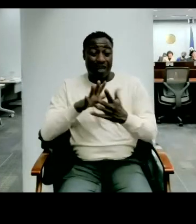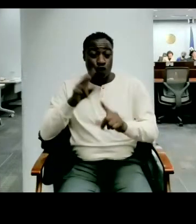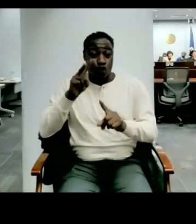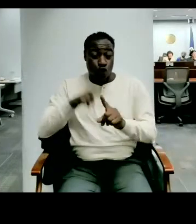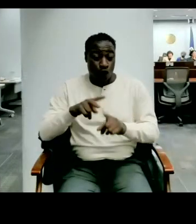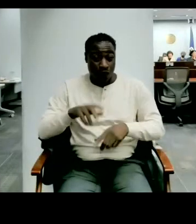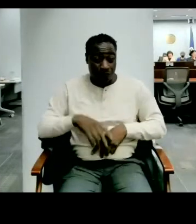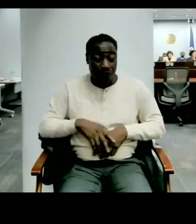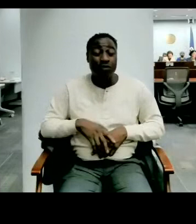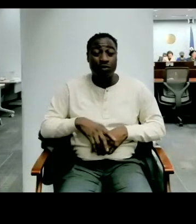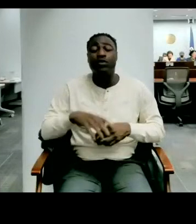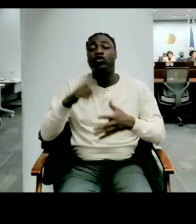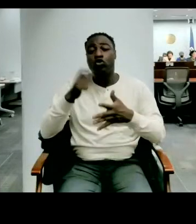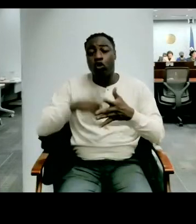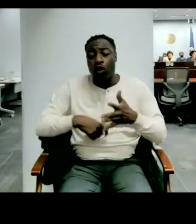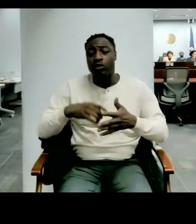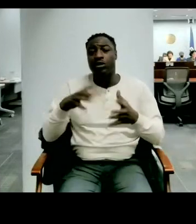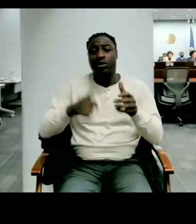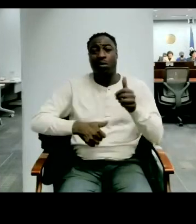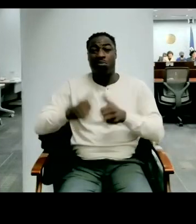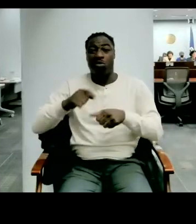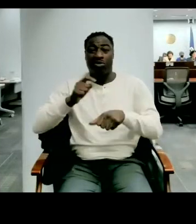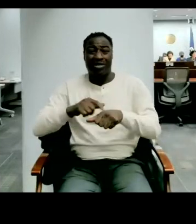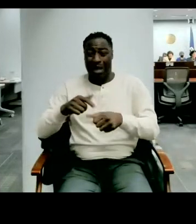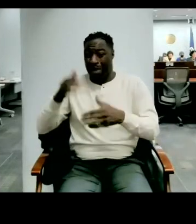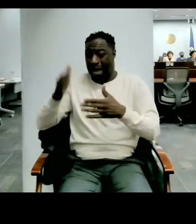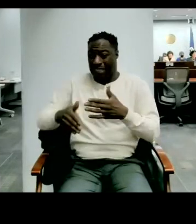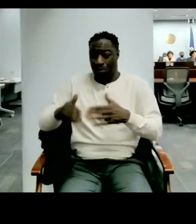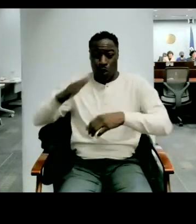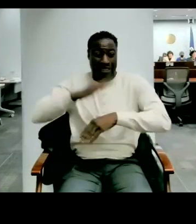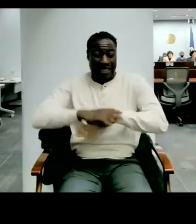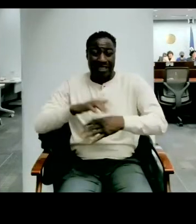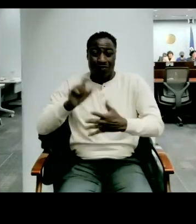often those charge end up on a desk of a security guard or secretary and sit there